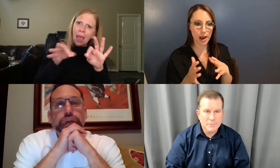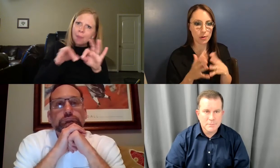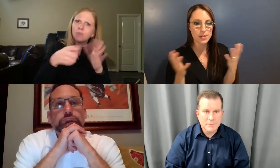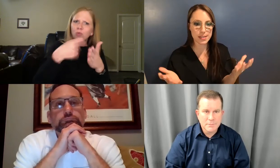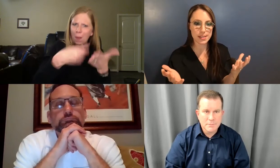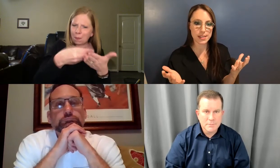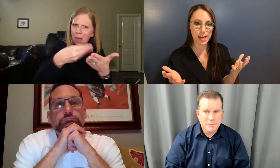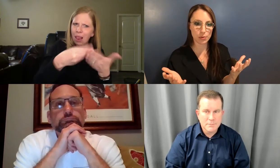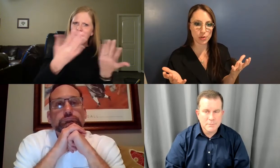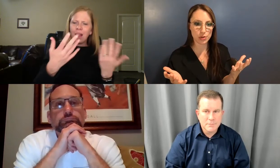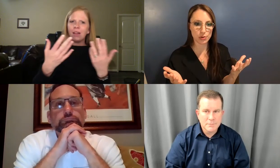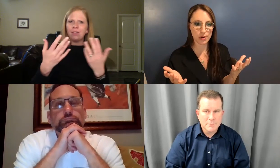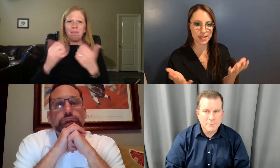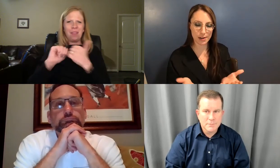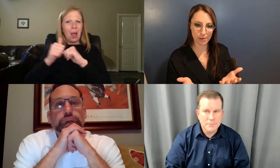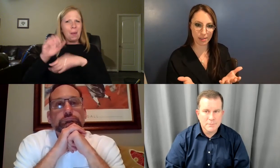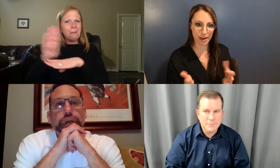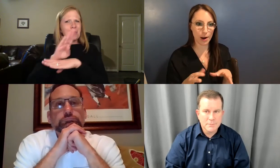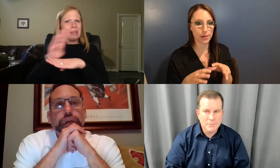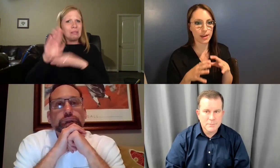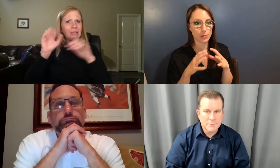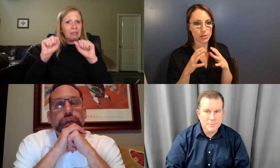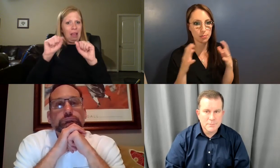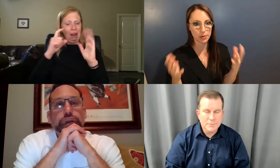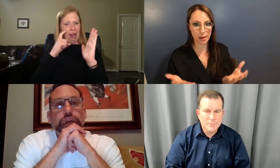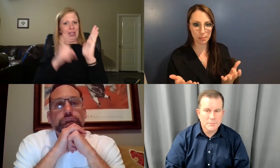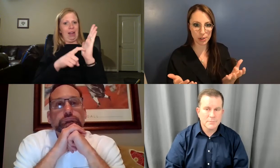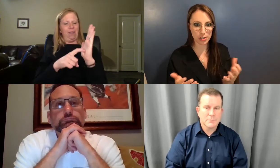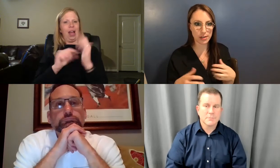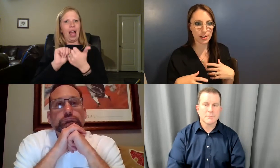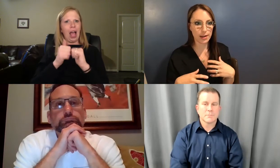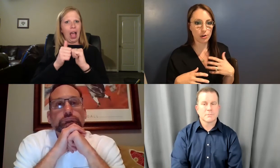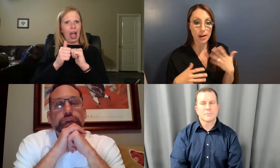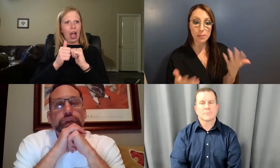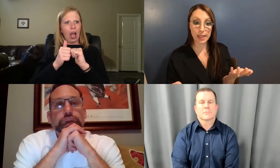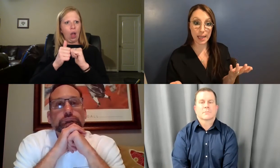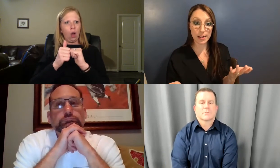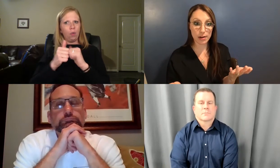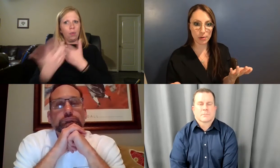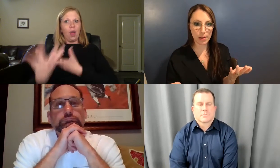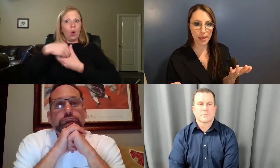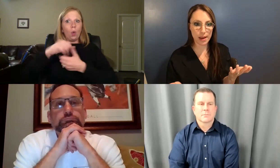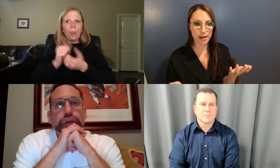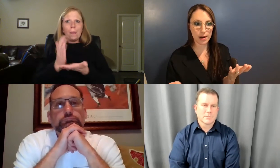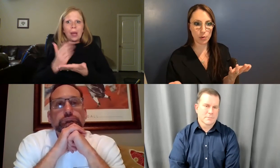But how are businesses able to identify that, how are they able to build that budget? Create a plan around that,